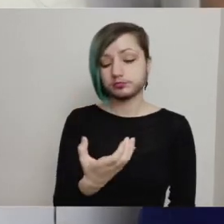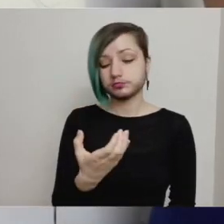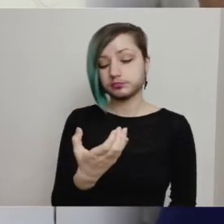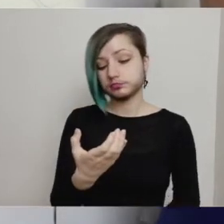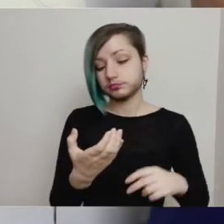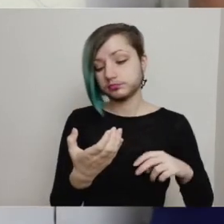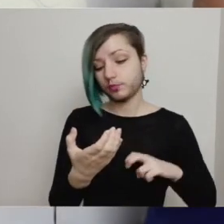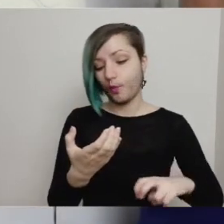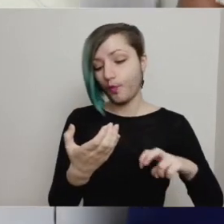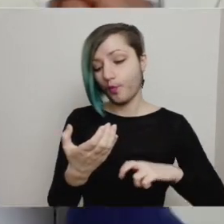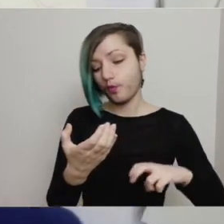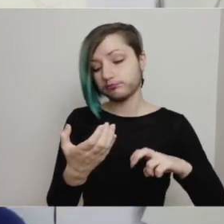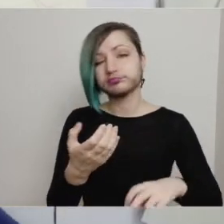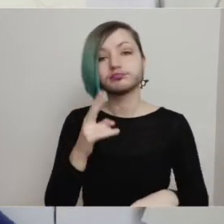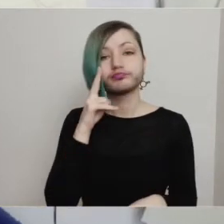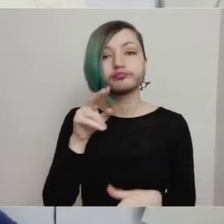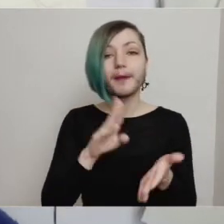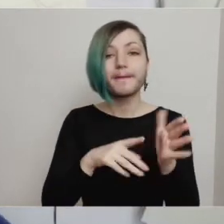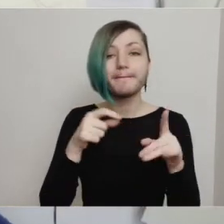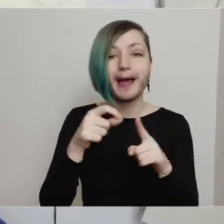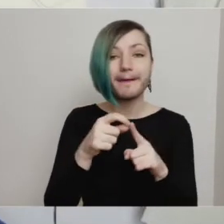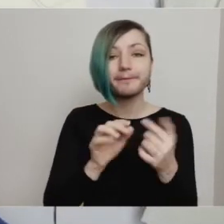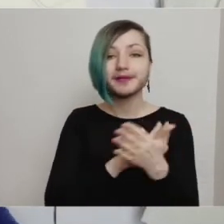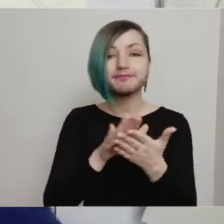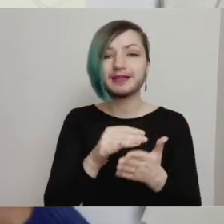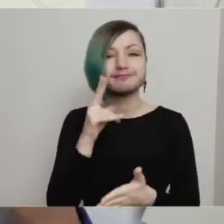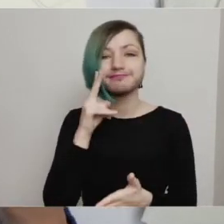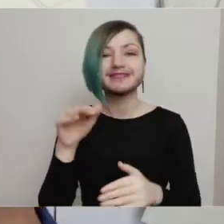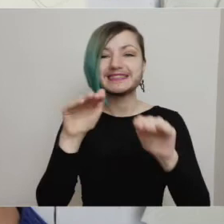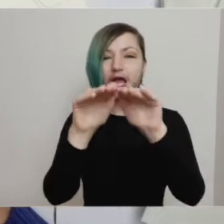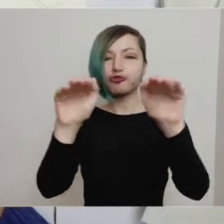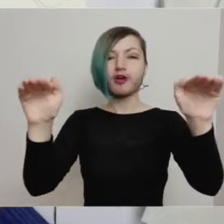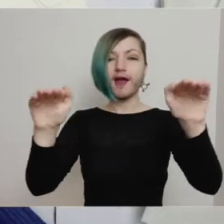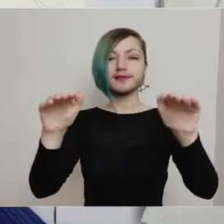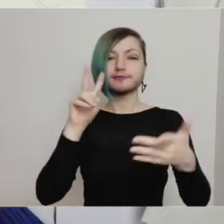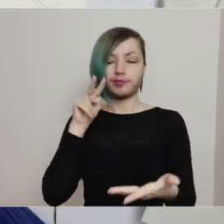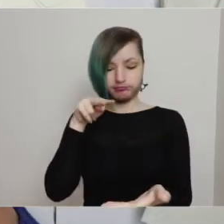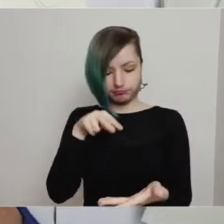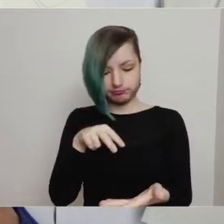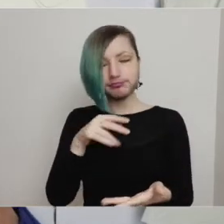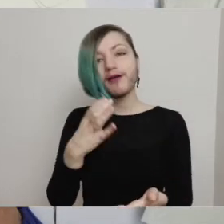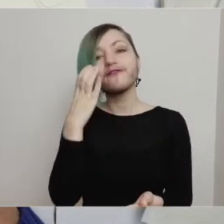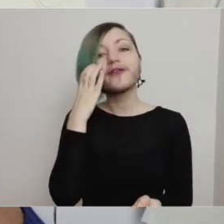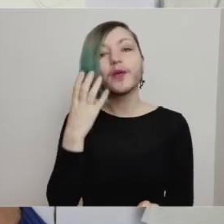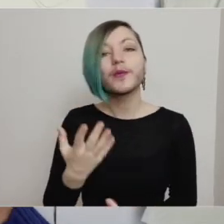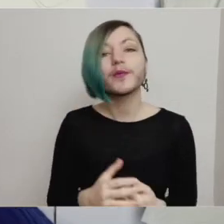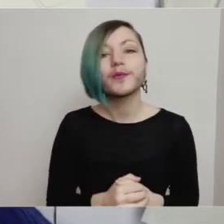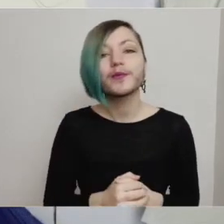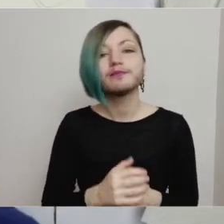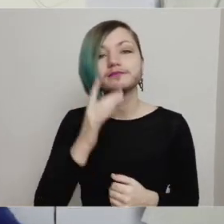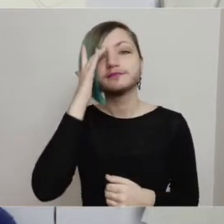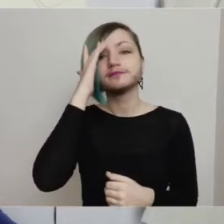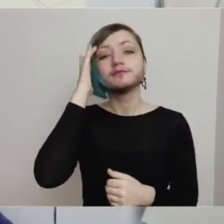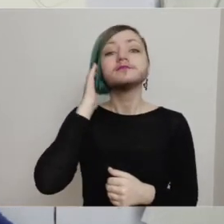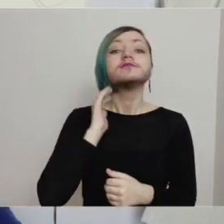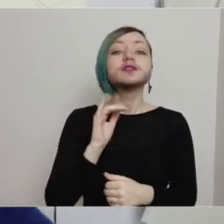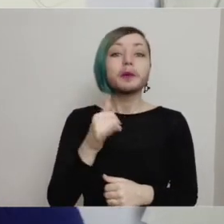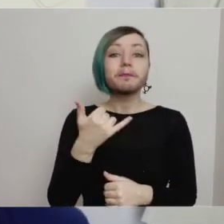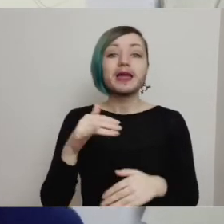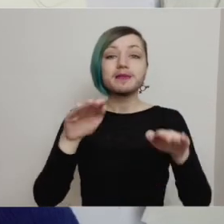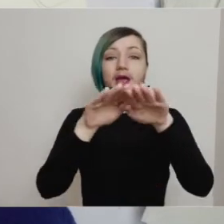at maps and so we don't see a horizon line and maybe the horizon line grounds us or anchors